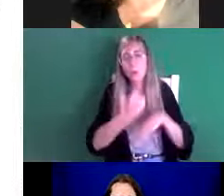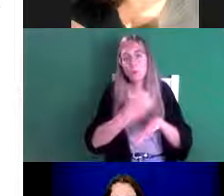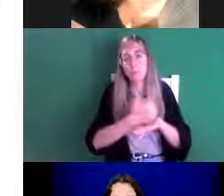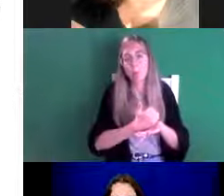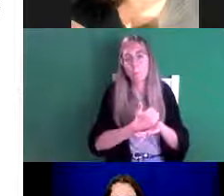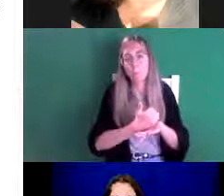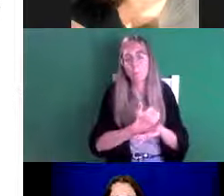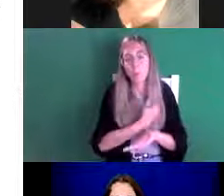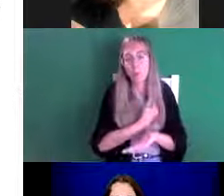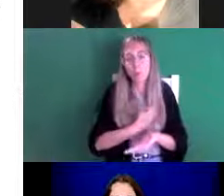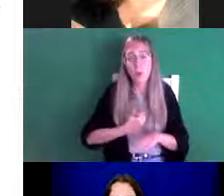yep